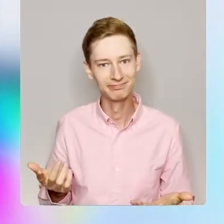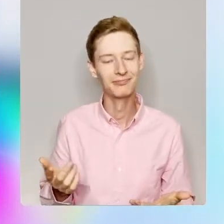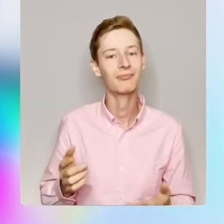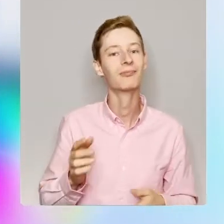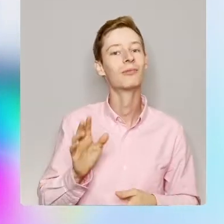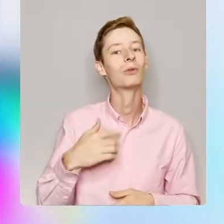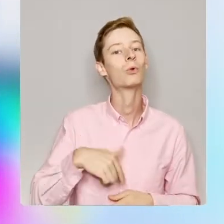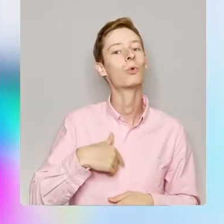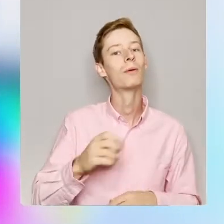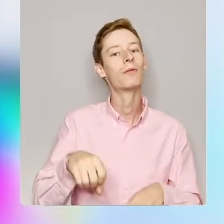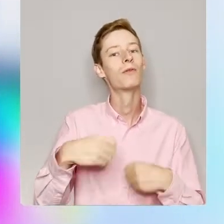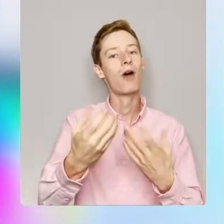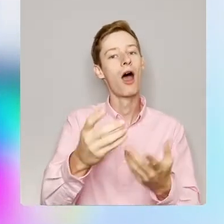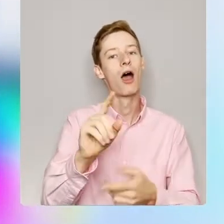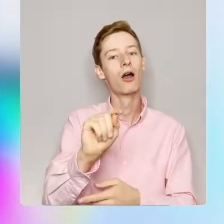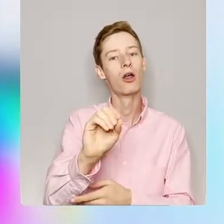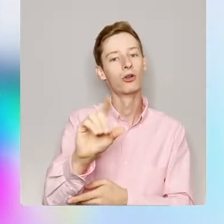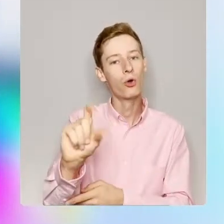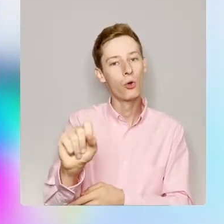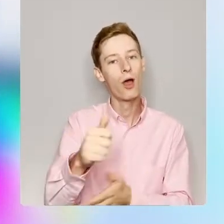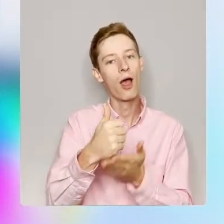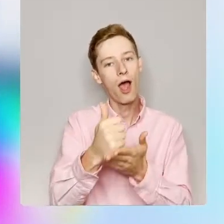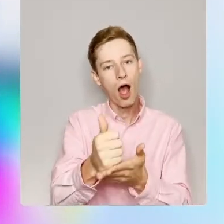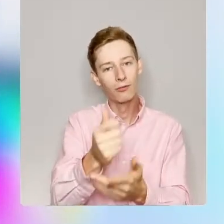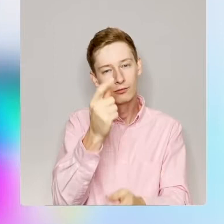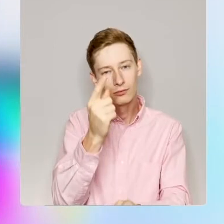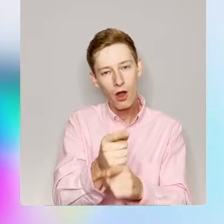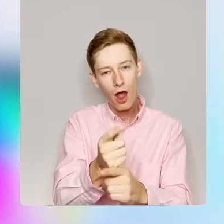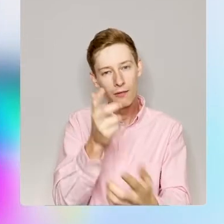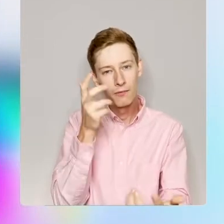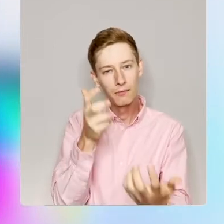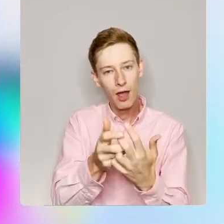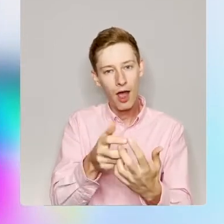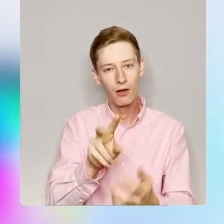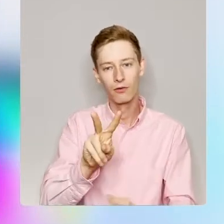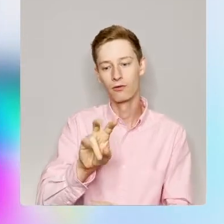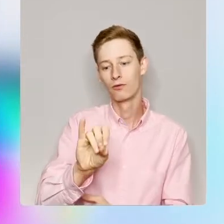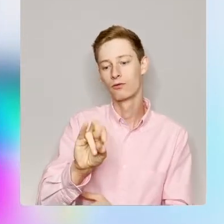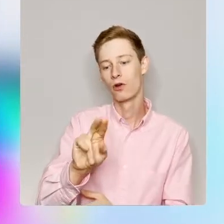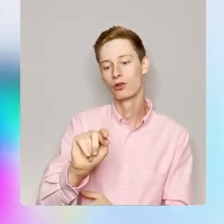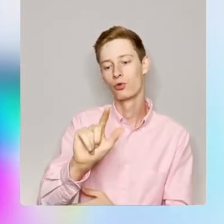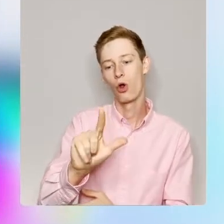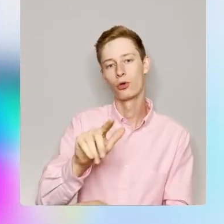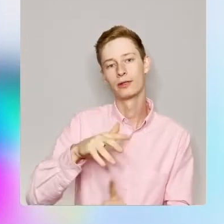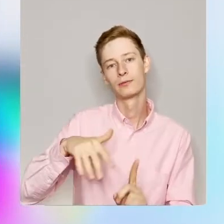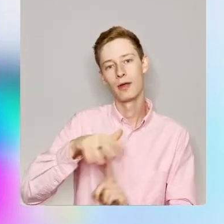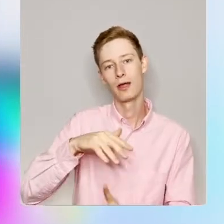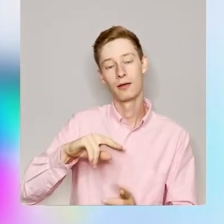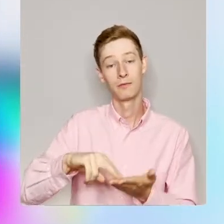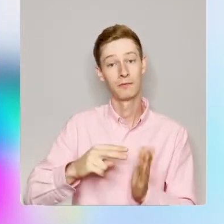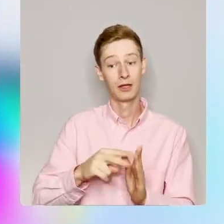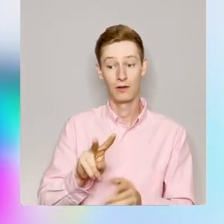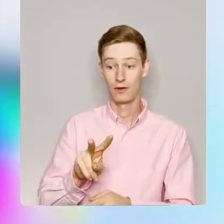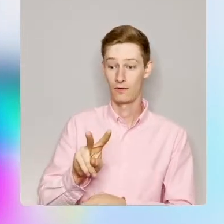that will help you easily create room acoustics that correctly match virtual spaces, and this really makes virtual environments